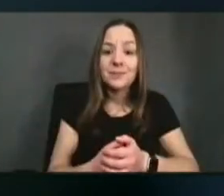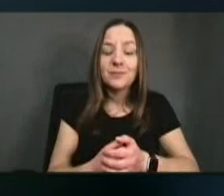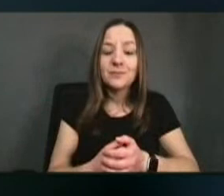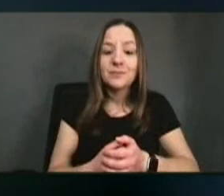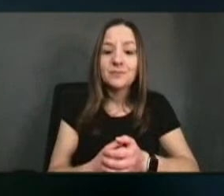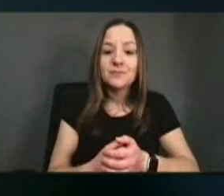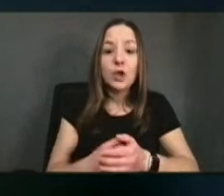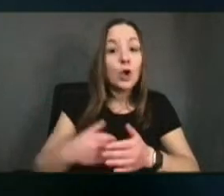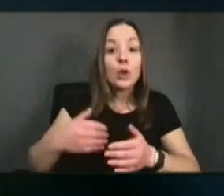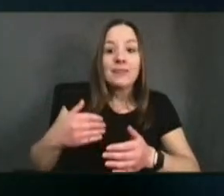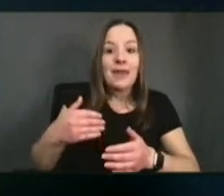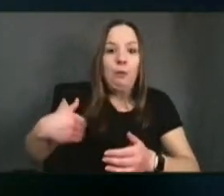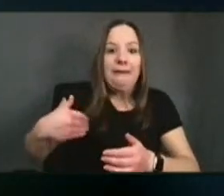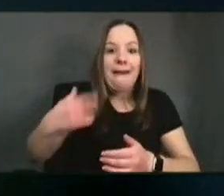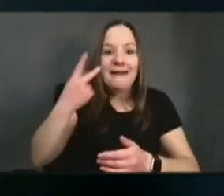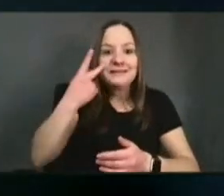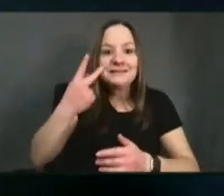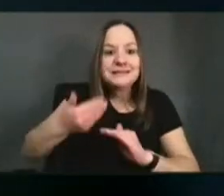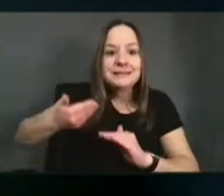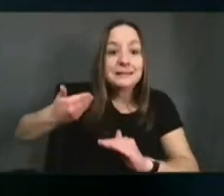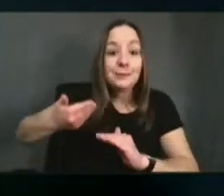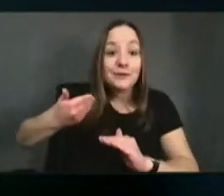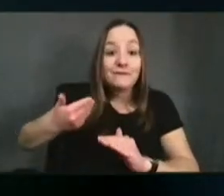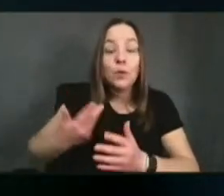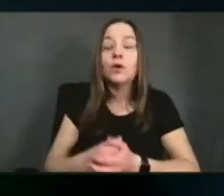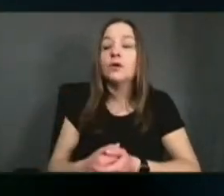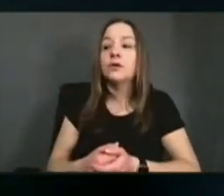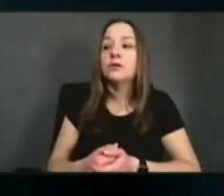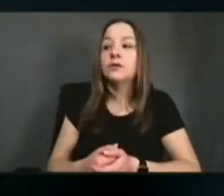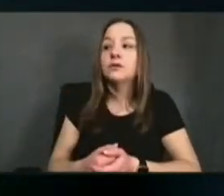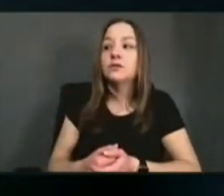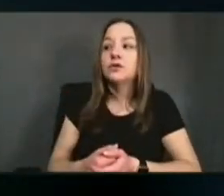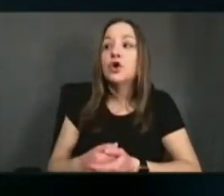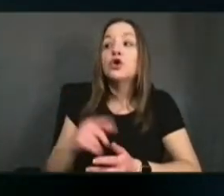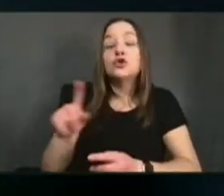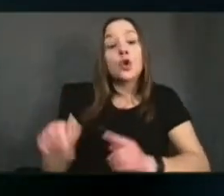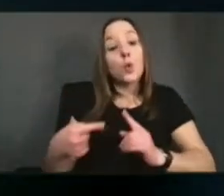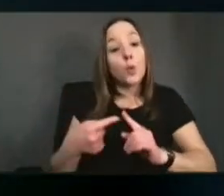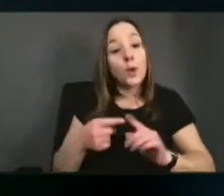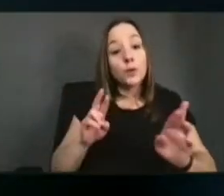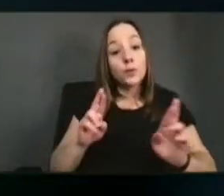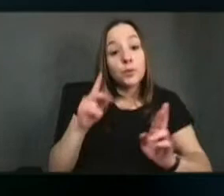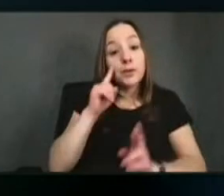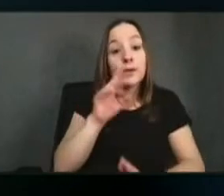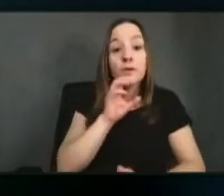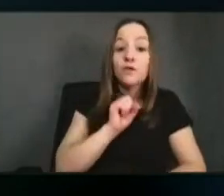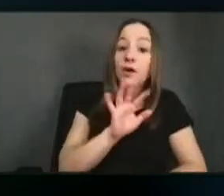coming out who we had not seen combat to our other sites. So in